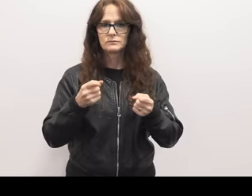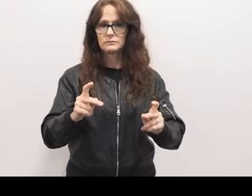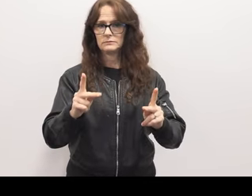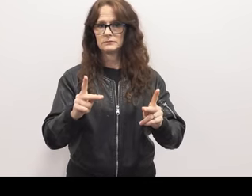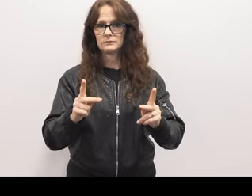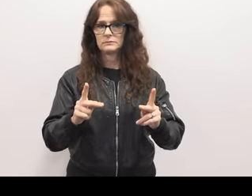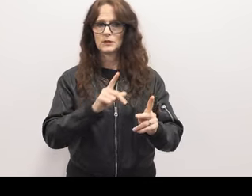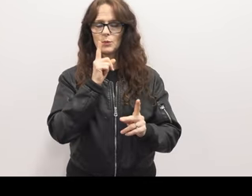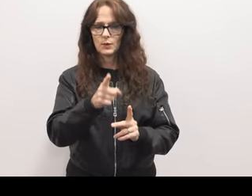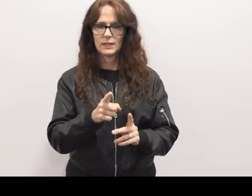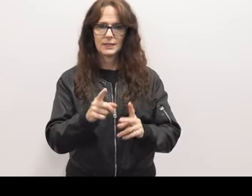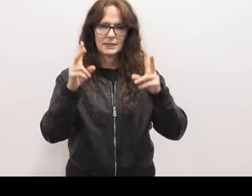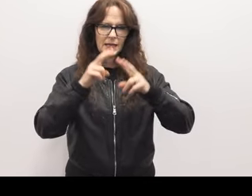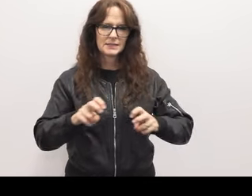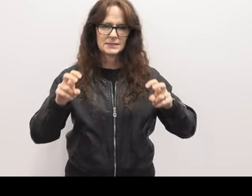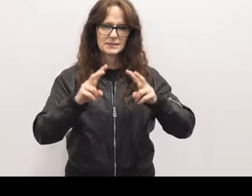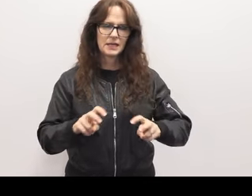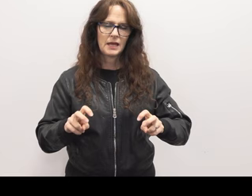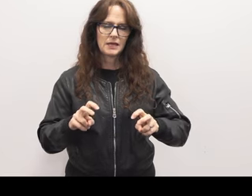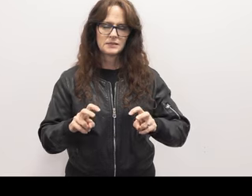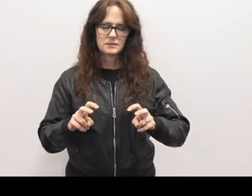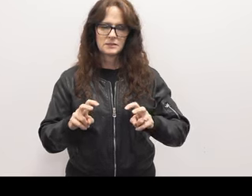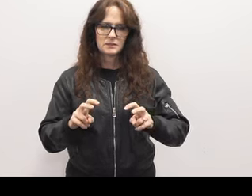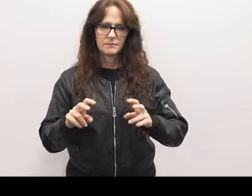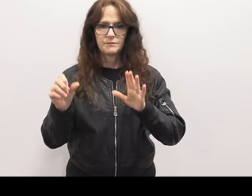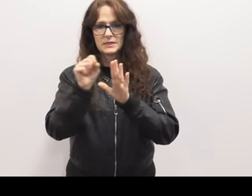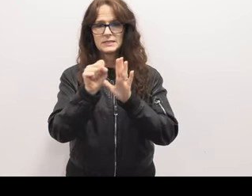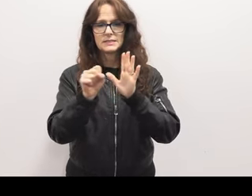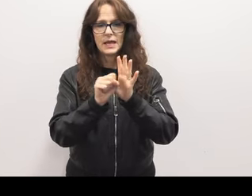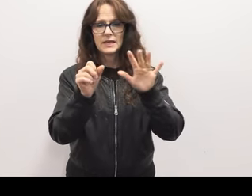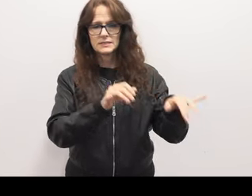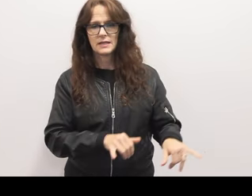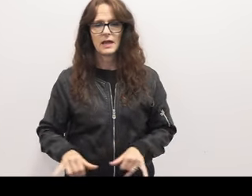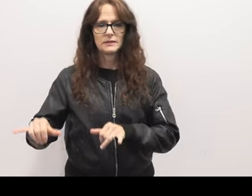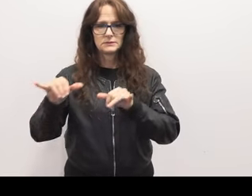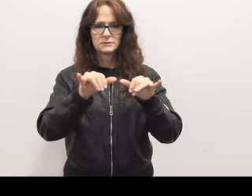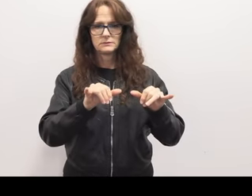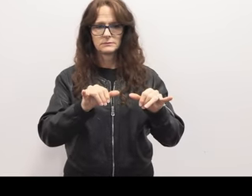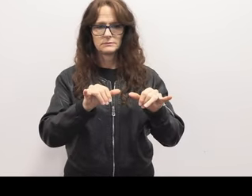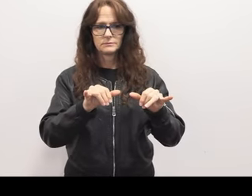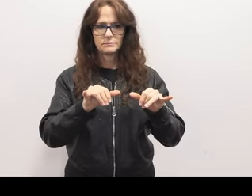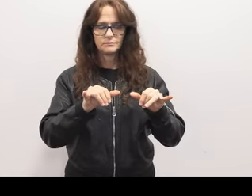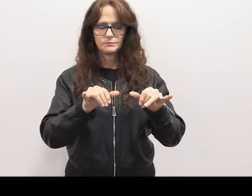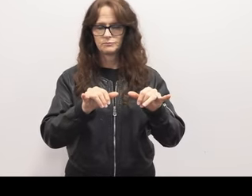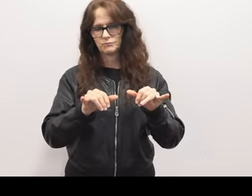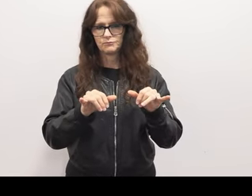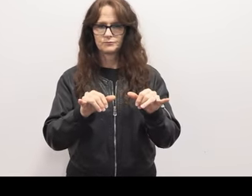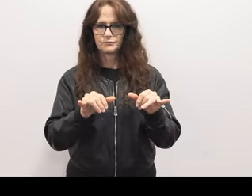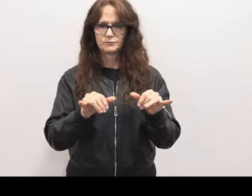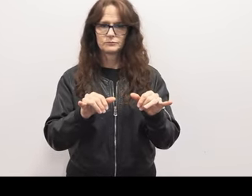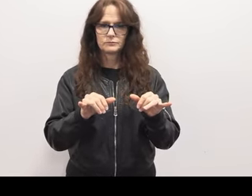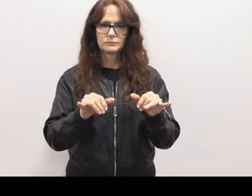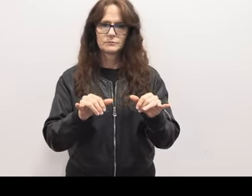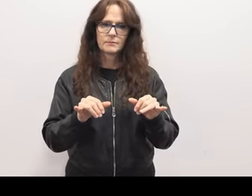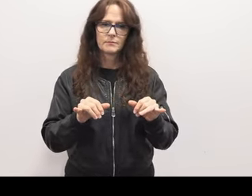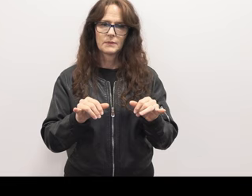on state standards, that is a vet fairly vetted assessment